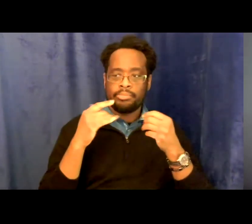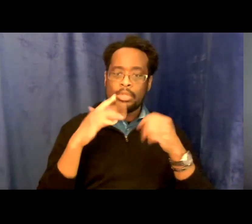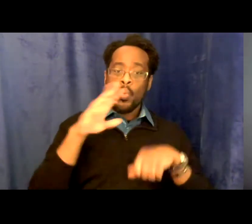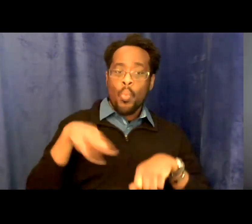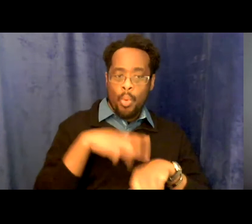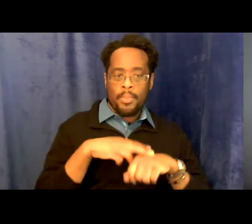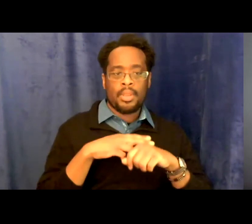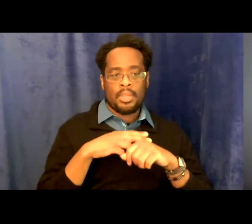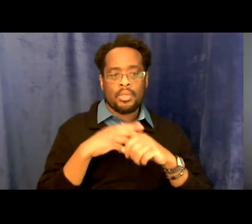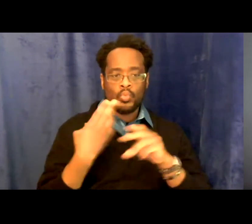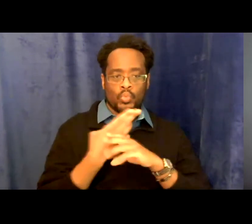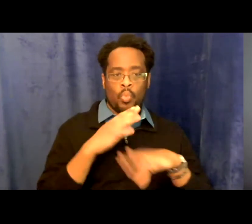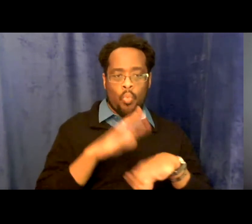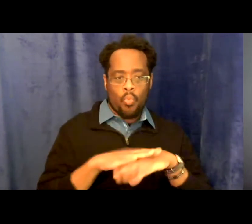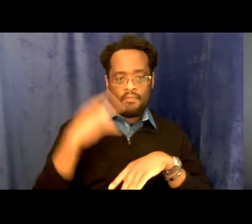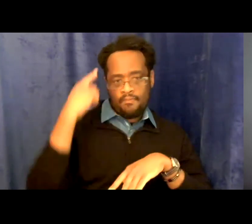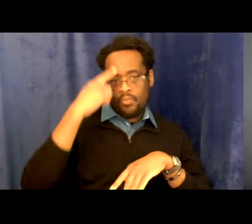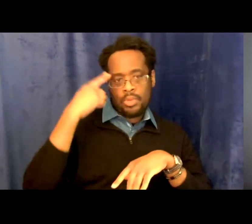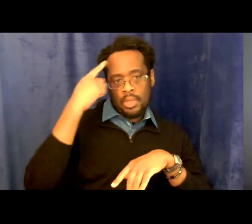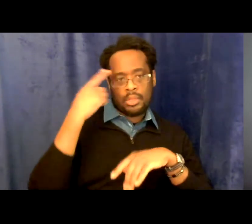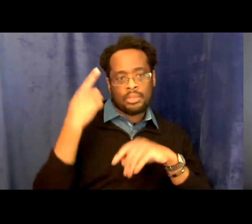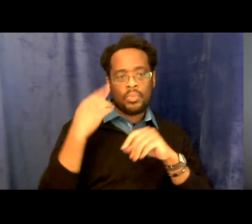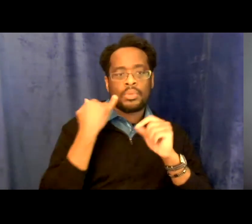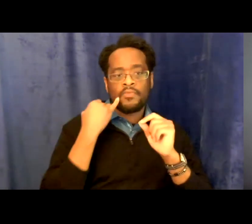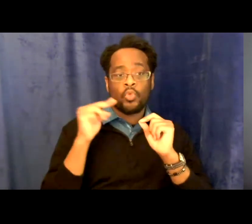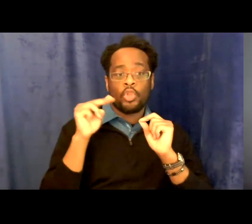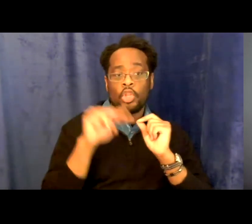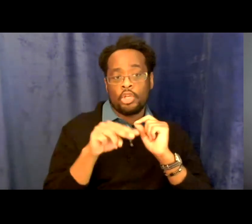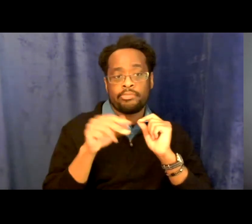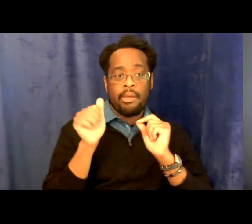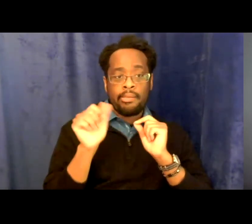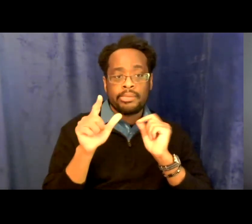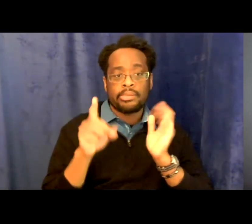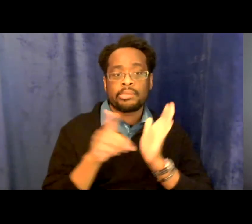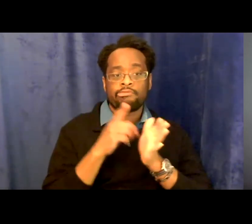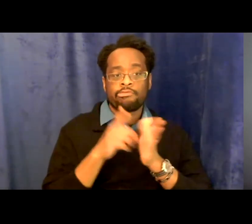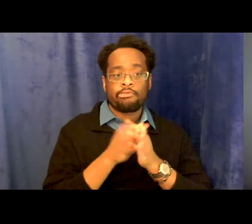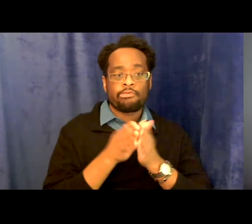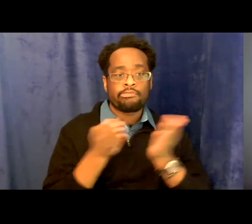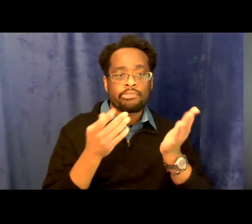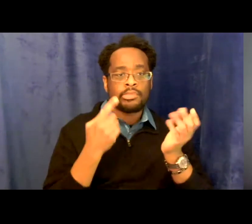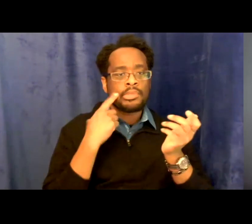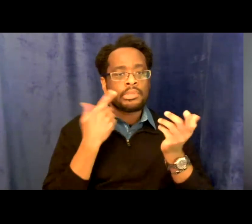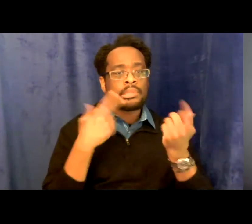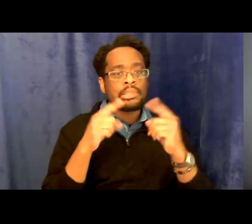so normally the signs that you would use on your forehead if you look at the asl